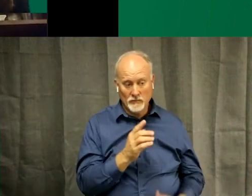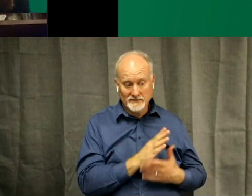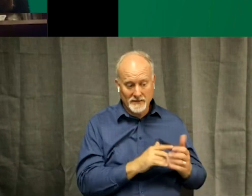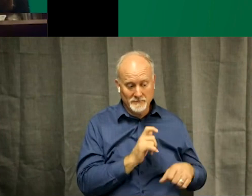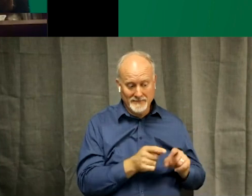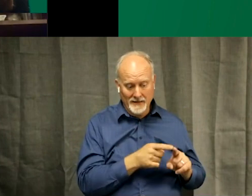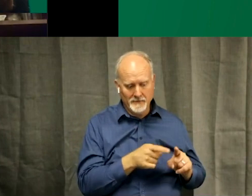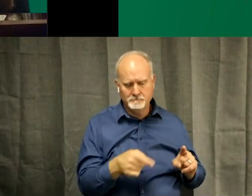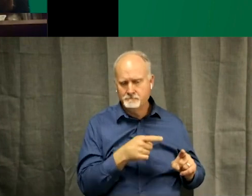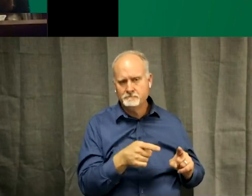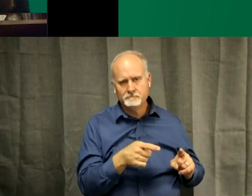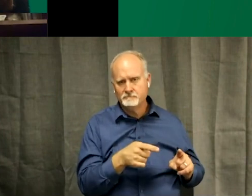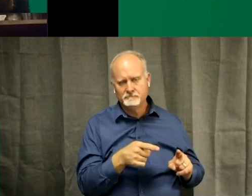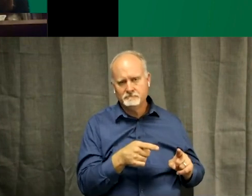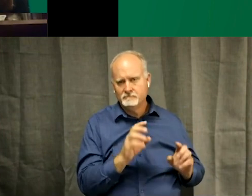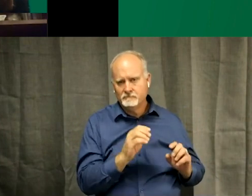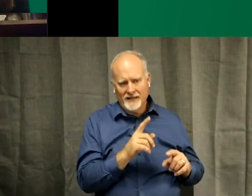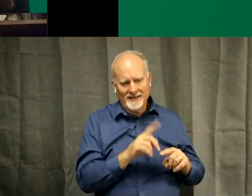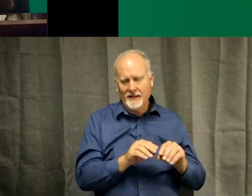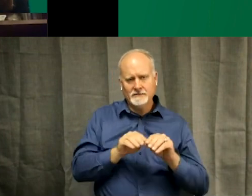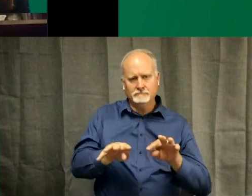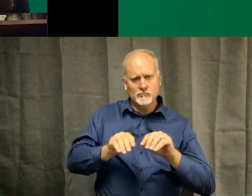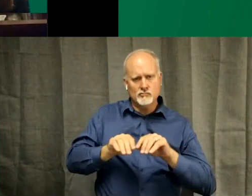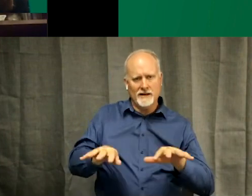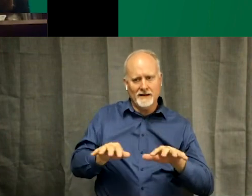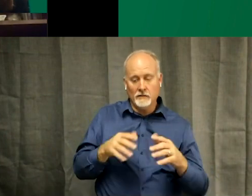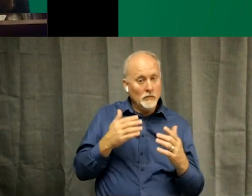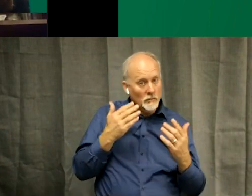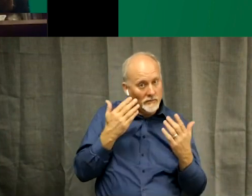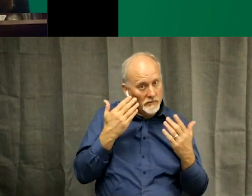they're not going to be infectious that doesn't mean and we don't know yet about six months or